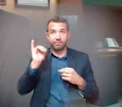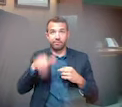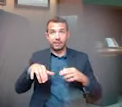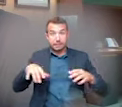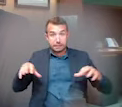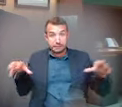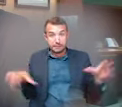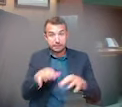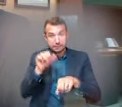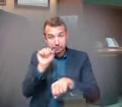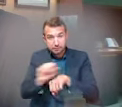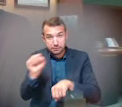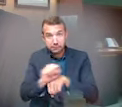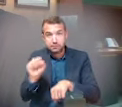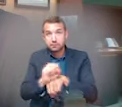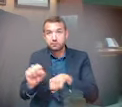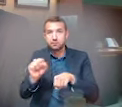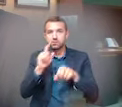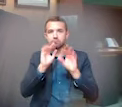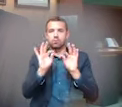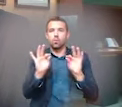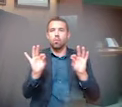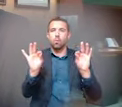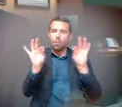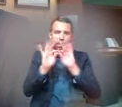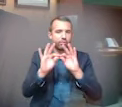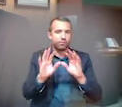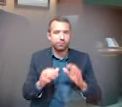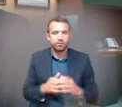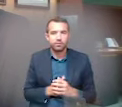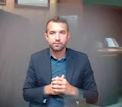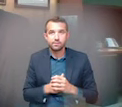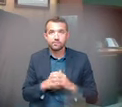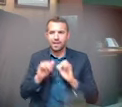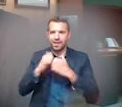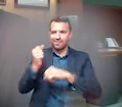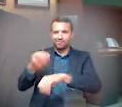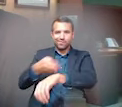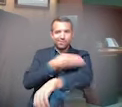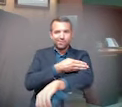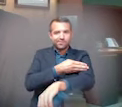Even if you're making widgets, part of the way in which you do that better is